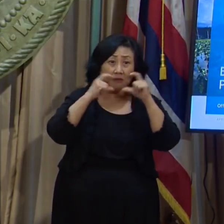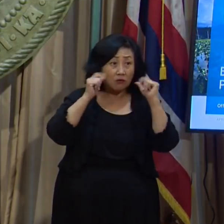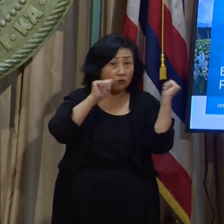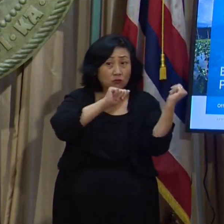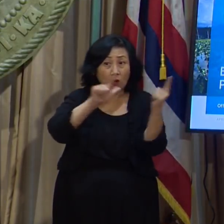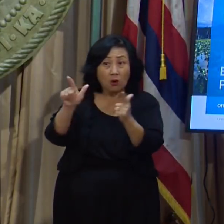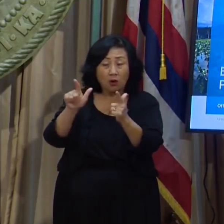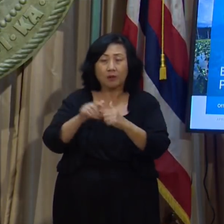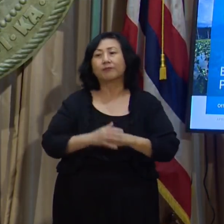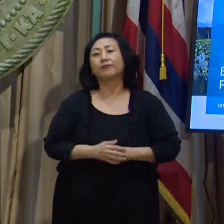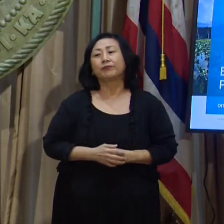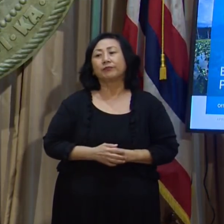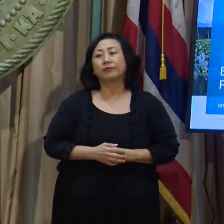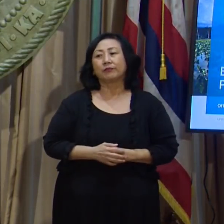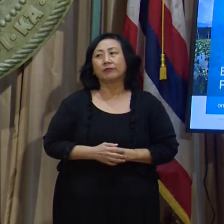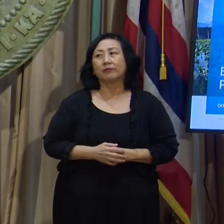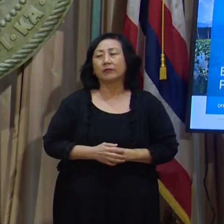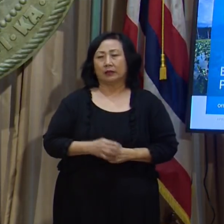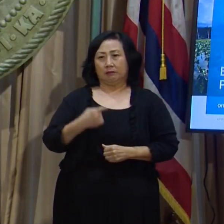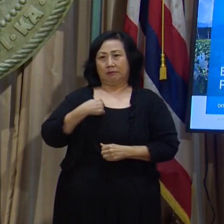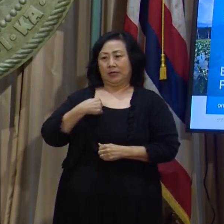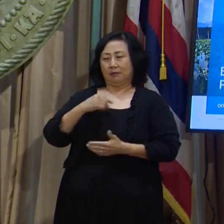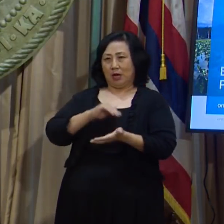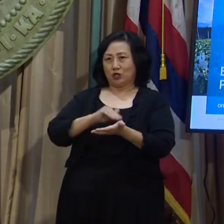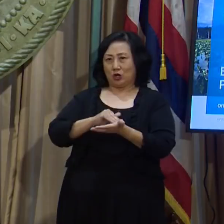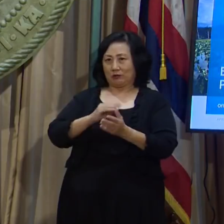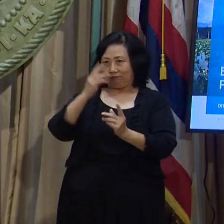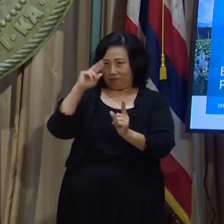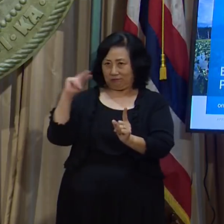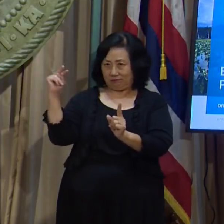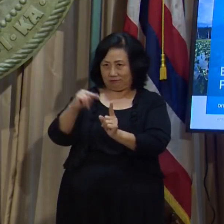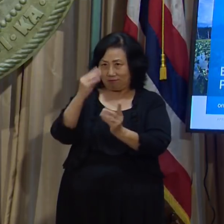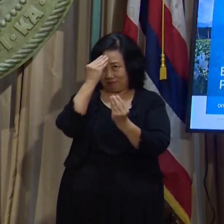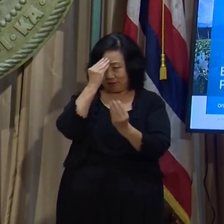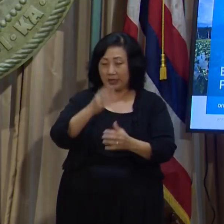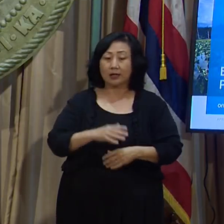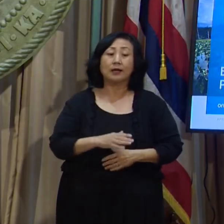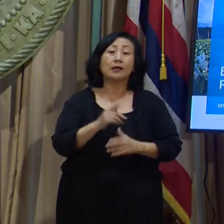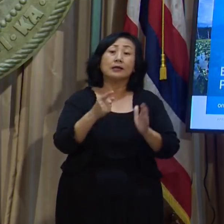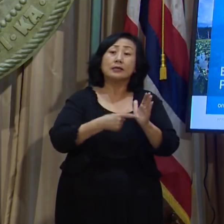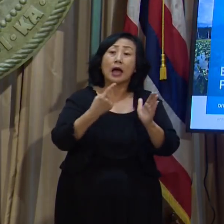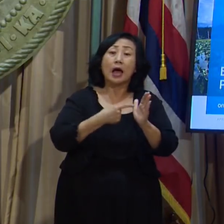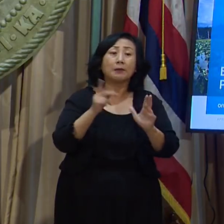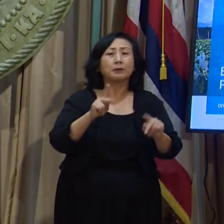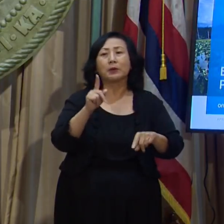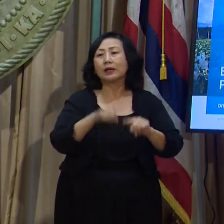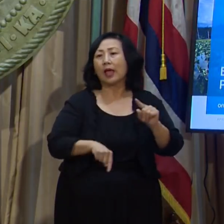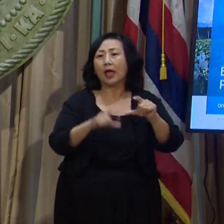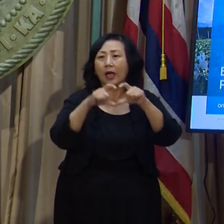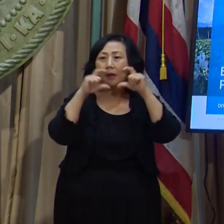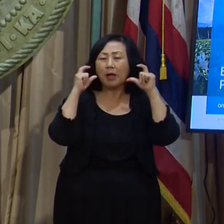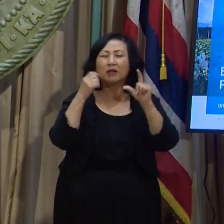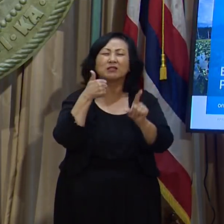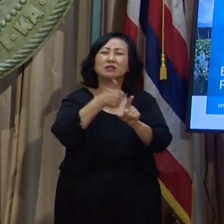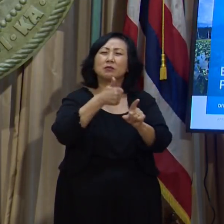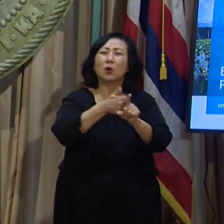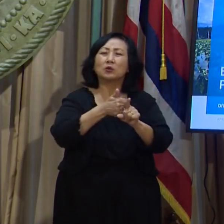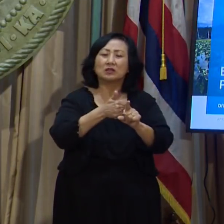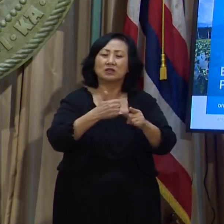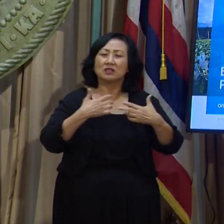LAST COUPLE OF POINTS, SOME PEOPLE HAVE BEEN ASKING ABOUT MASKS FOR ALL PEOPLE. THERE IS A CIRCUMSTANCE WHEN